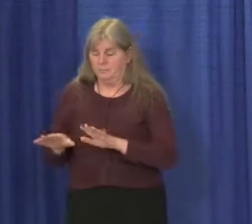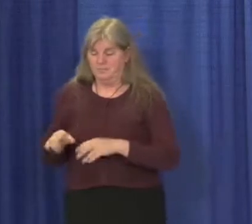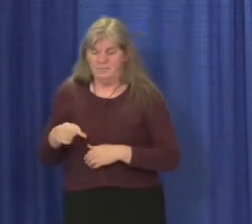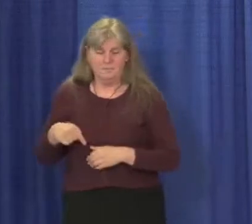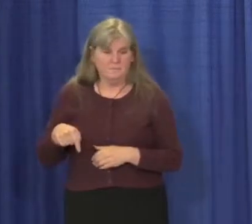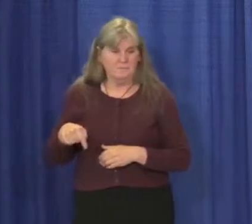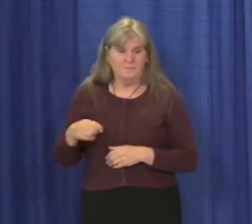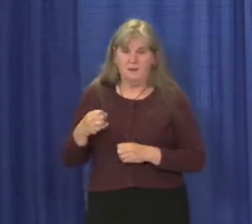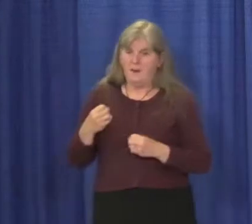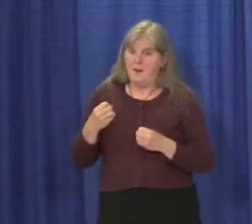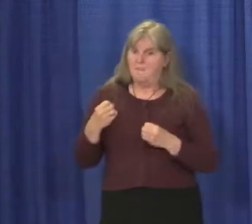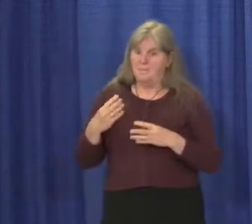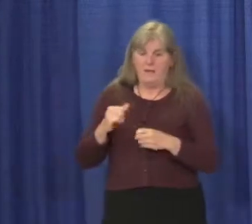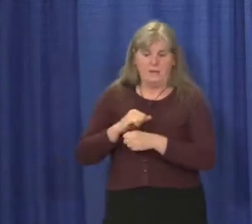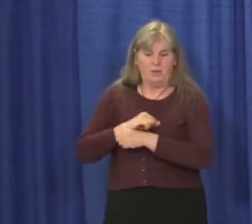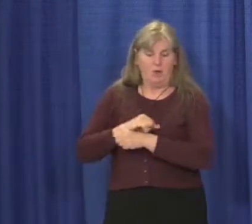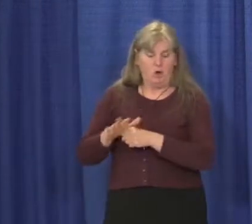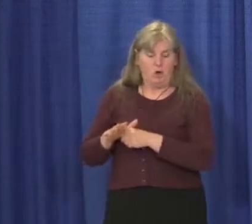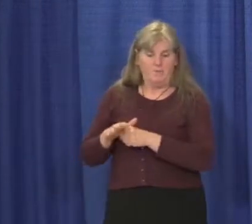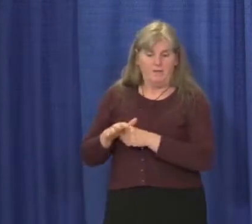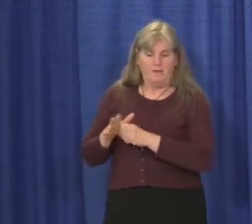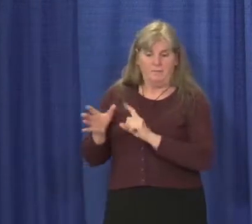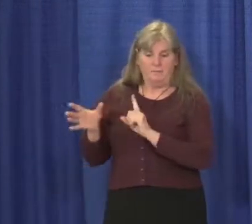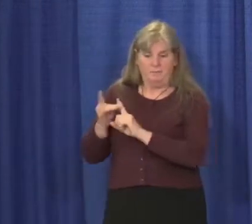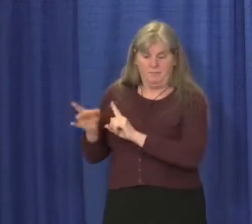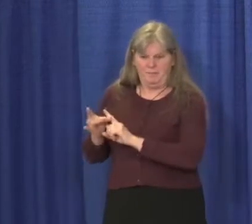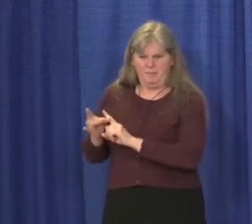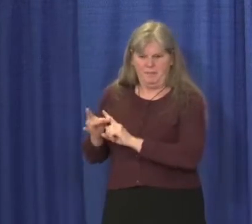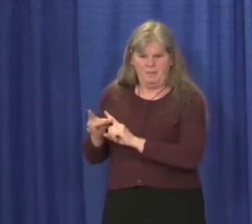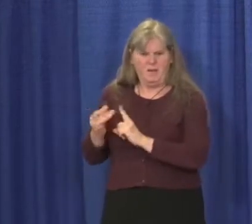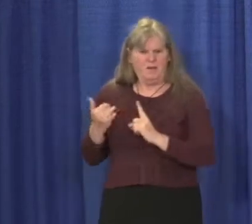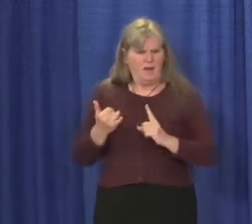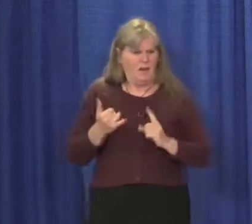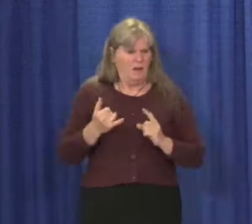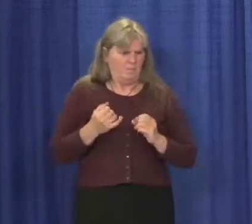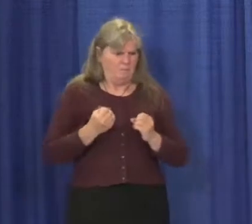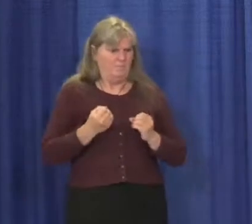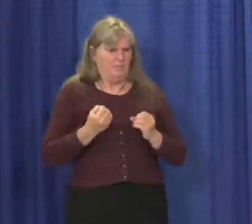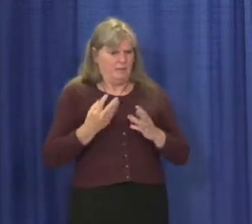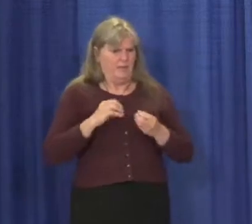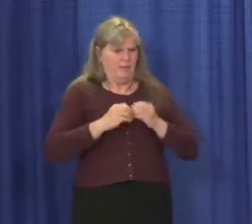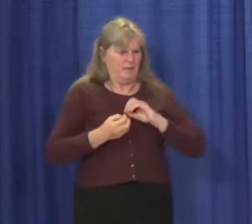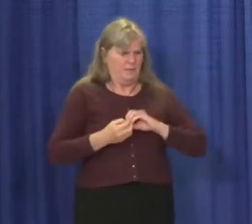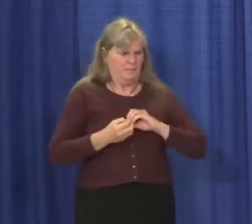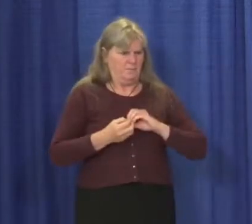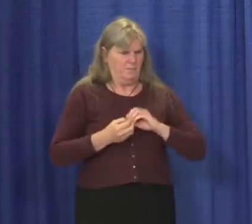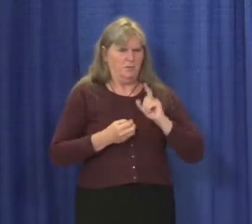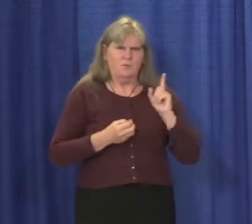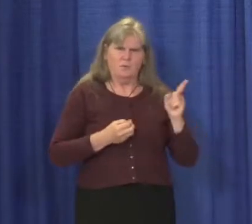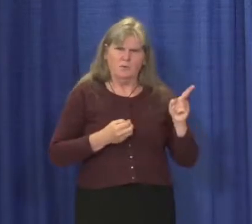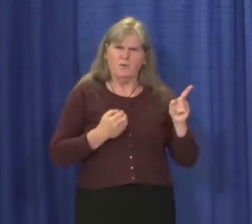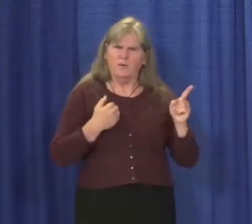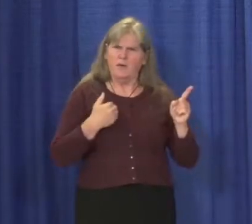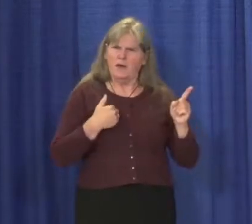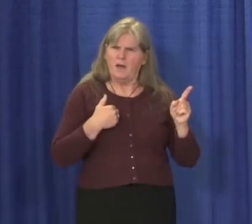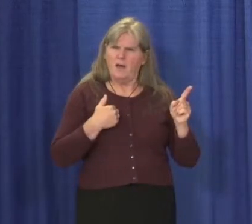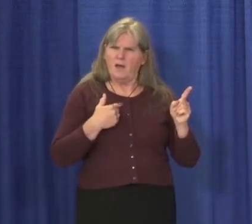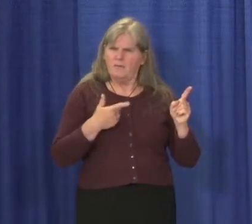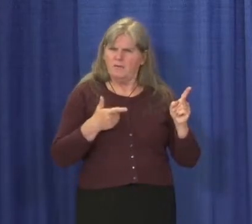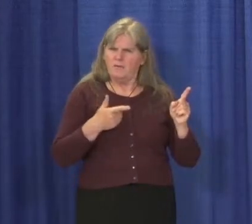many COVID cases comparatively and now that we have more as a government doing anything to attract possible cases of long